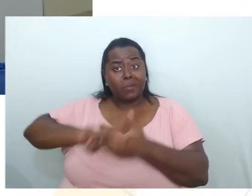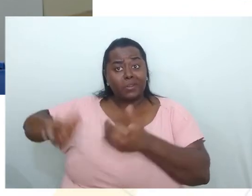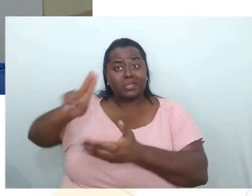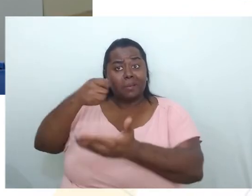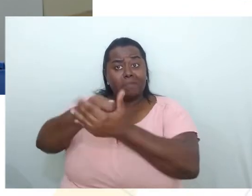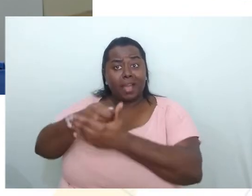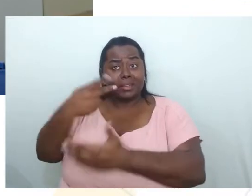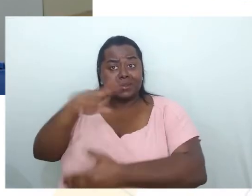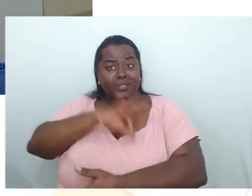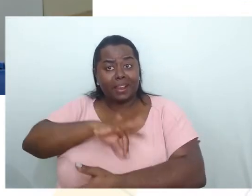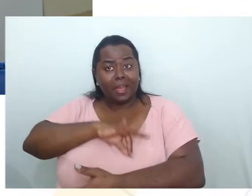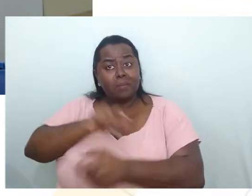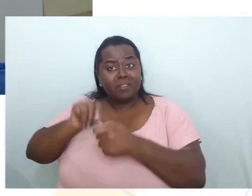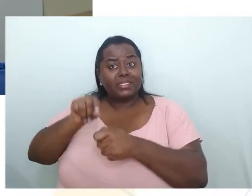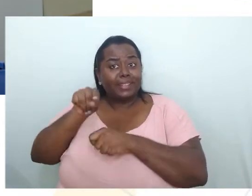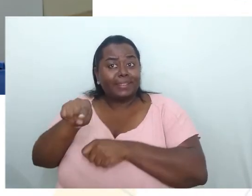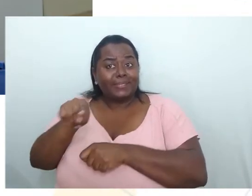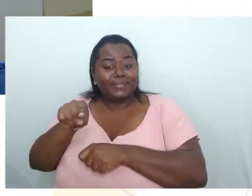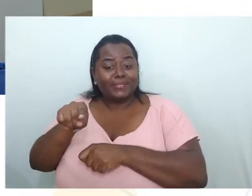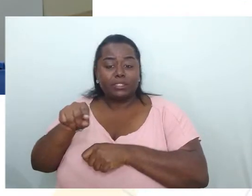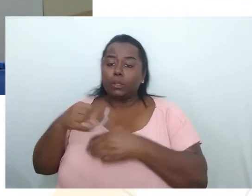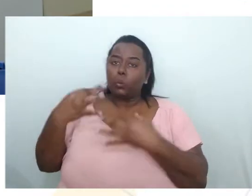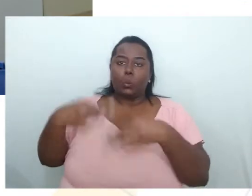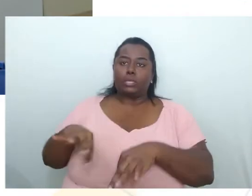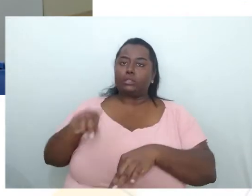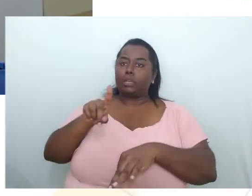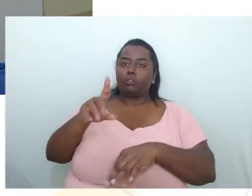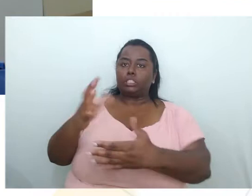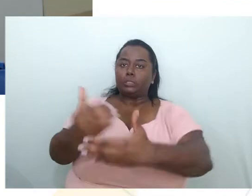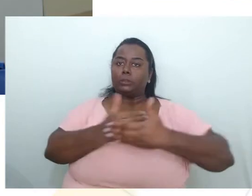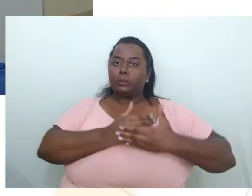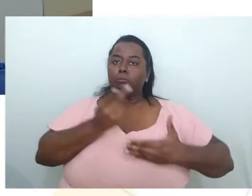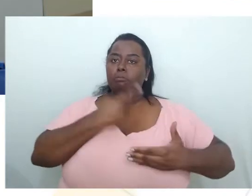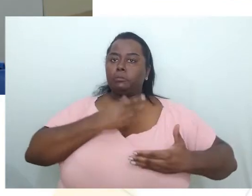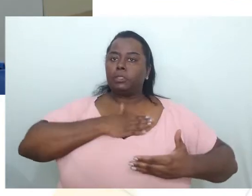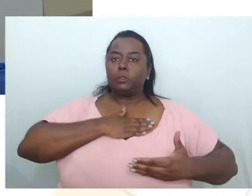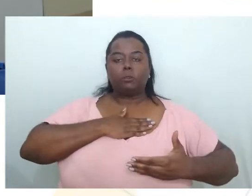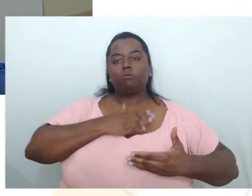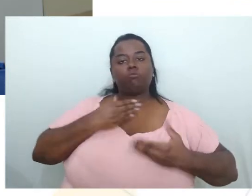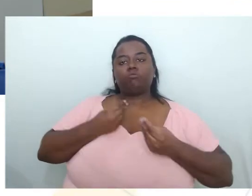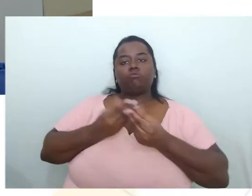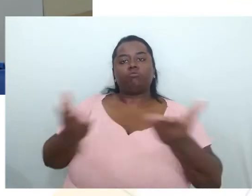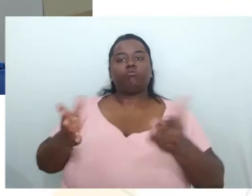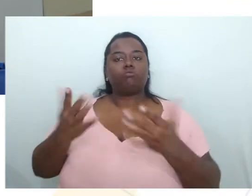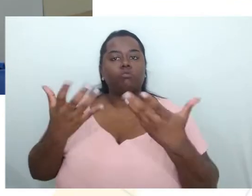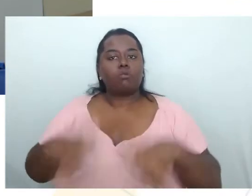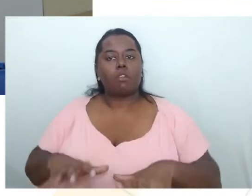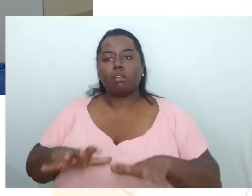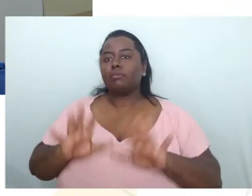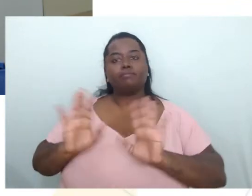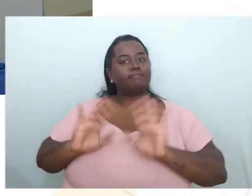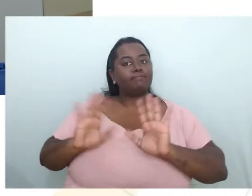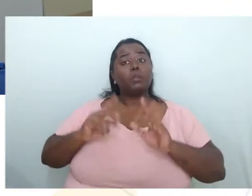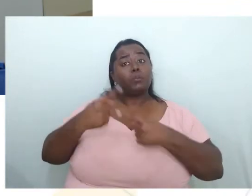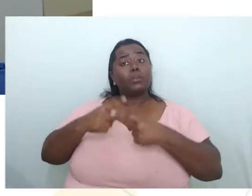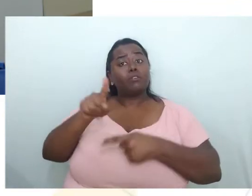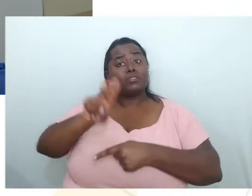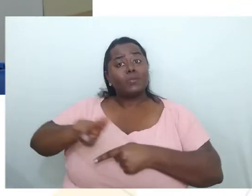time now, that should not be under wraps and cover, that should be publicly available because the public money funded you to do that in the first place,